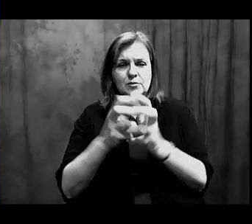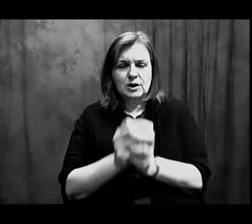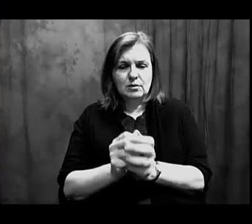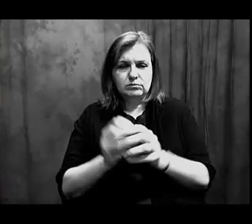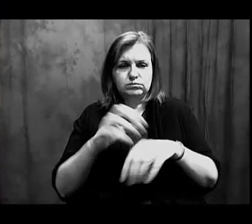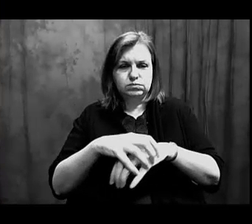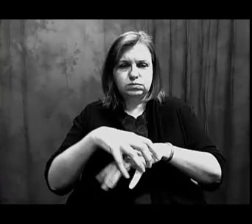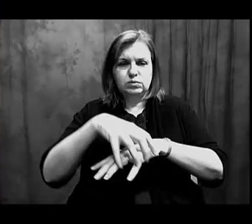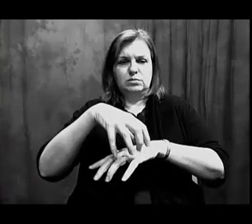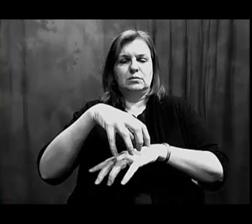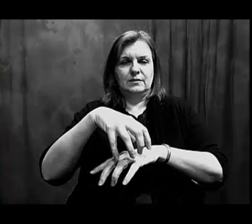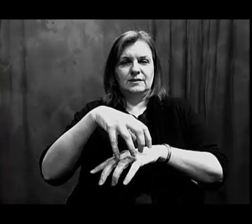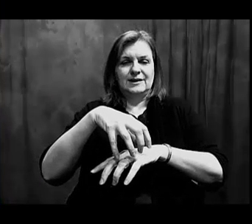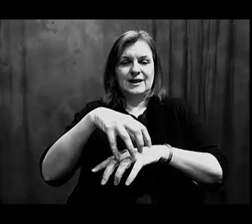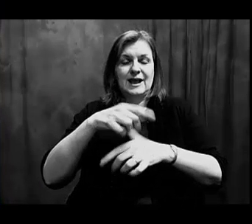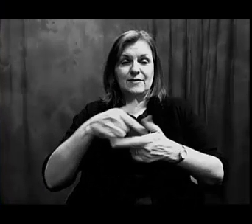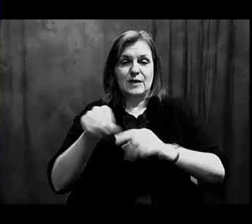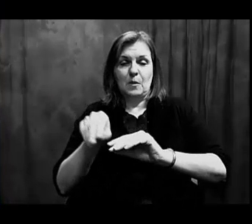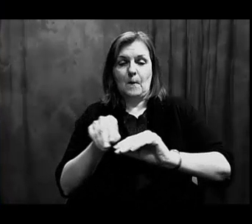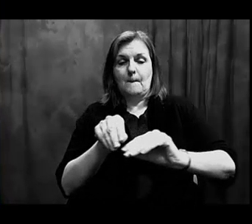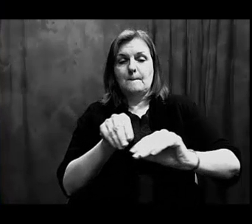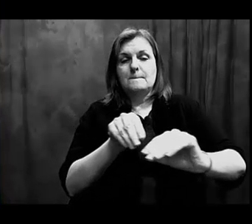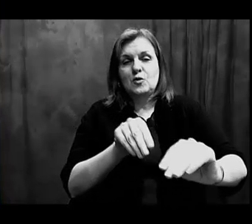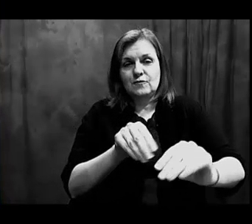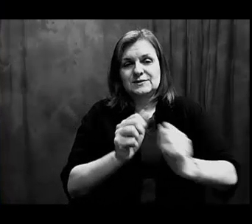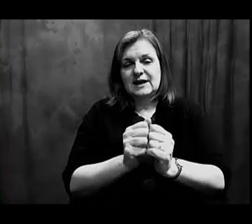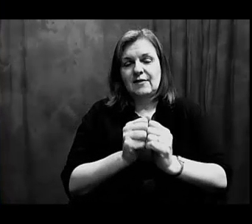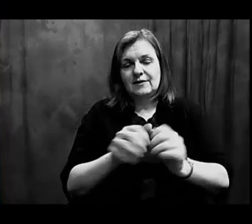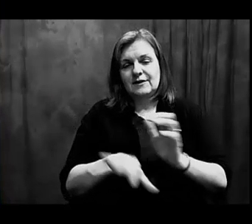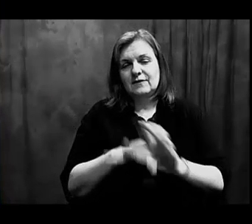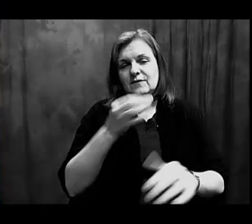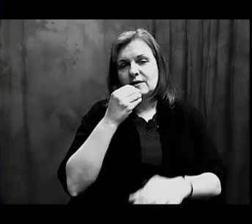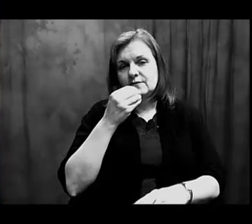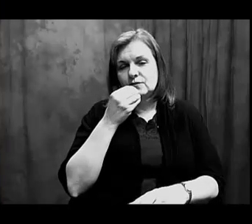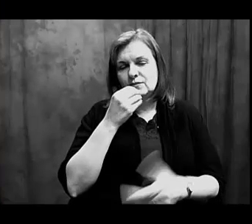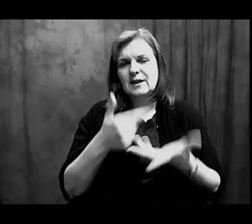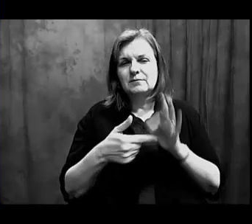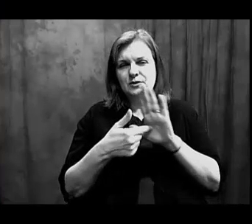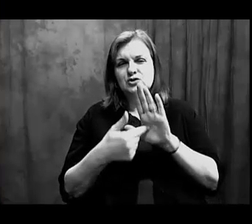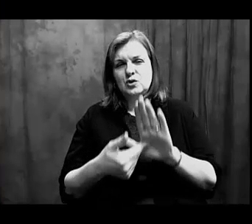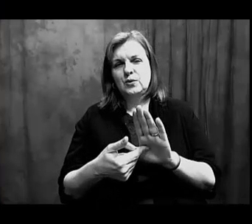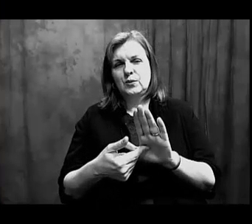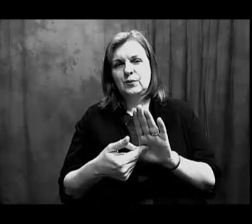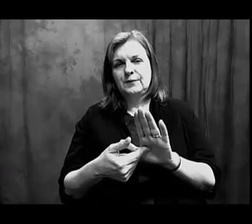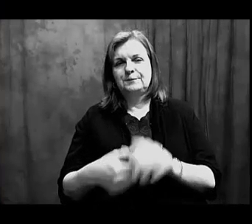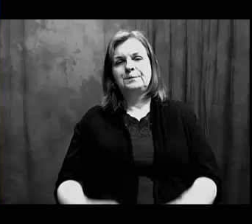and will actually migrate to find food! Let me show you here ..